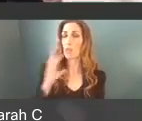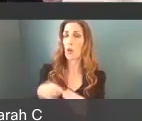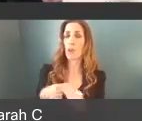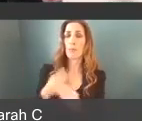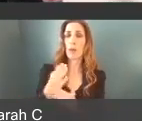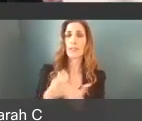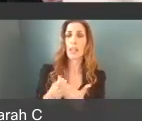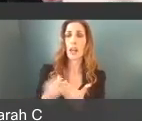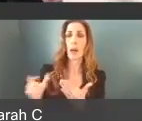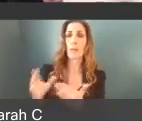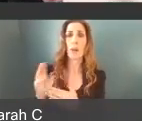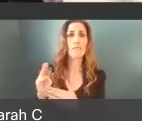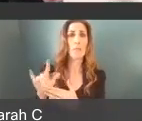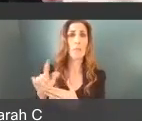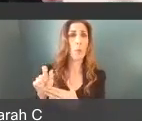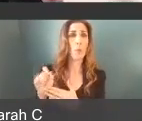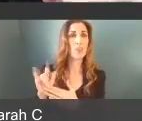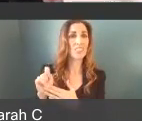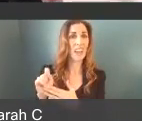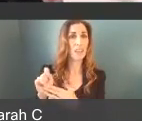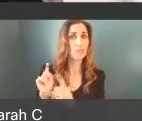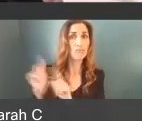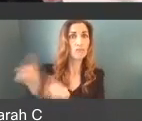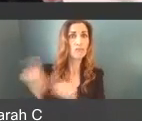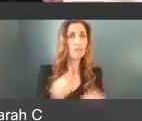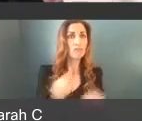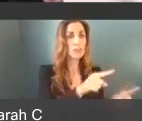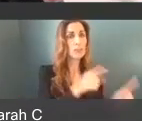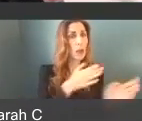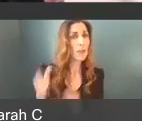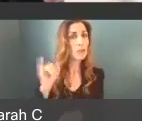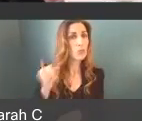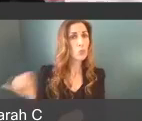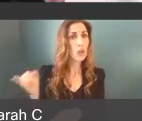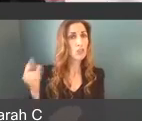mobile sites that you've gone out to. Any plans to use Johnson & Johnson for those specifically?